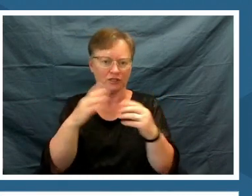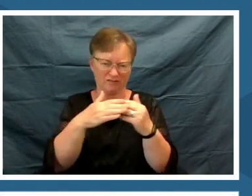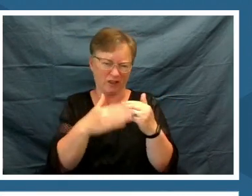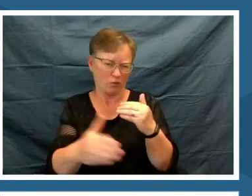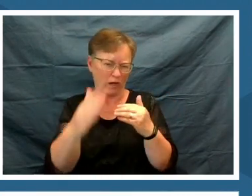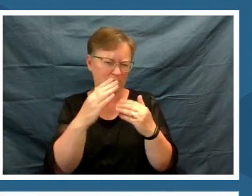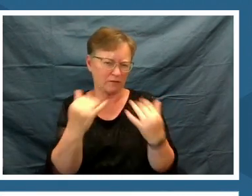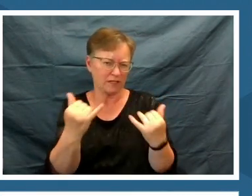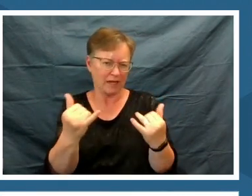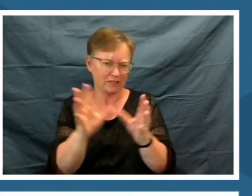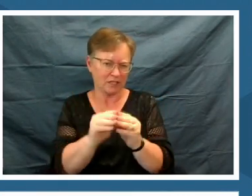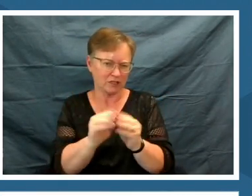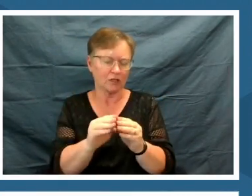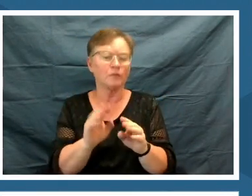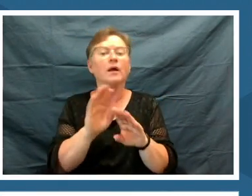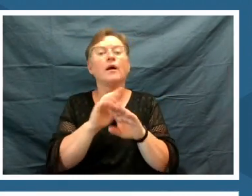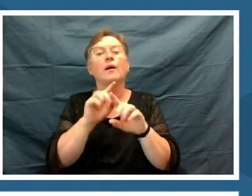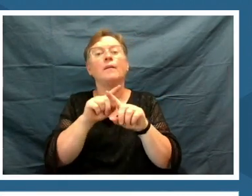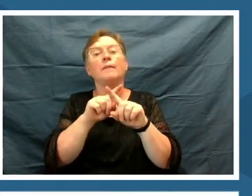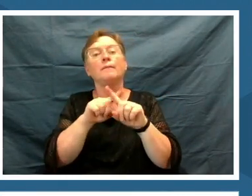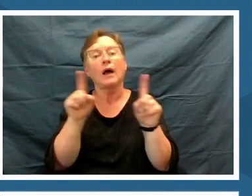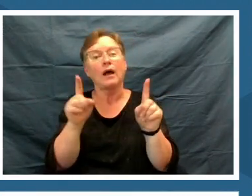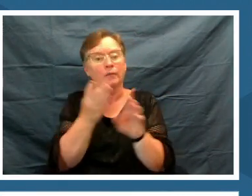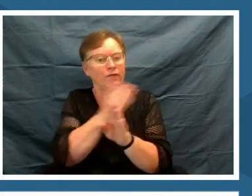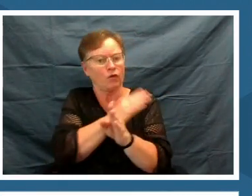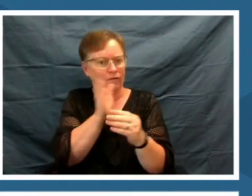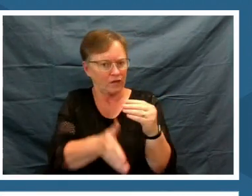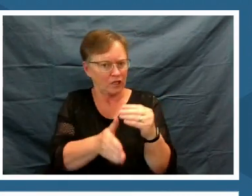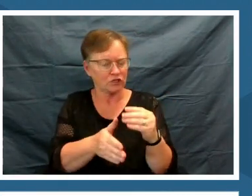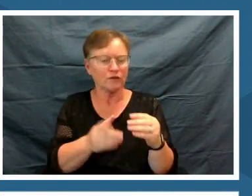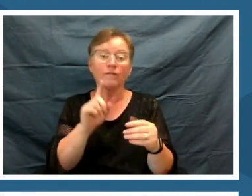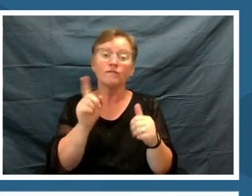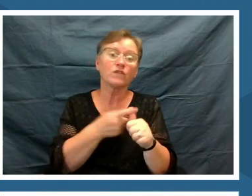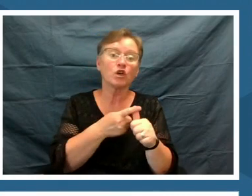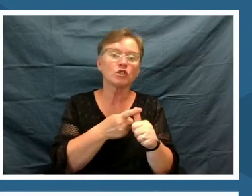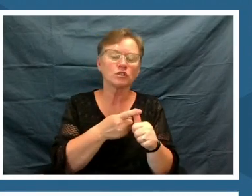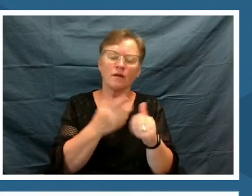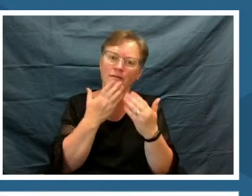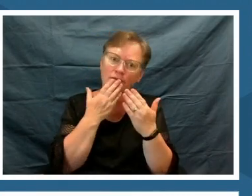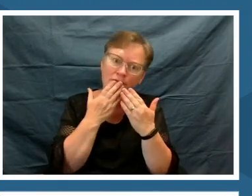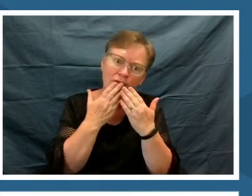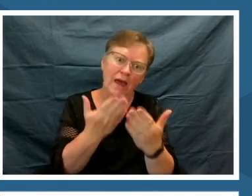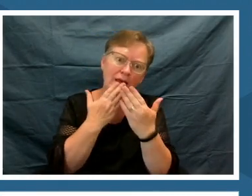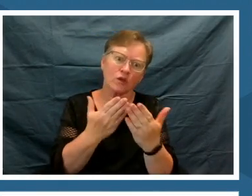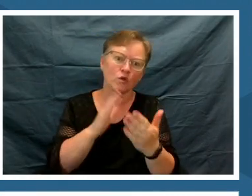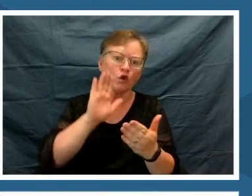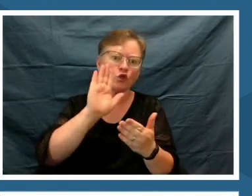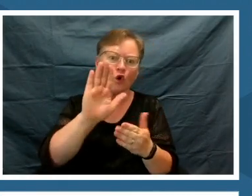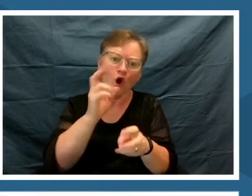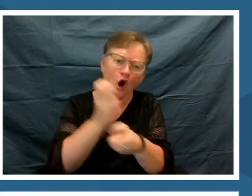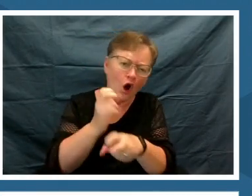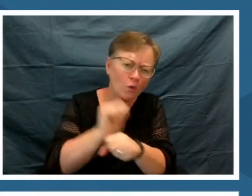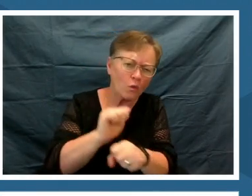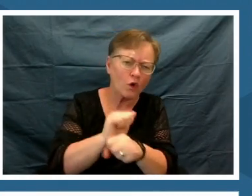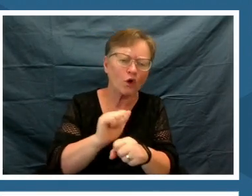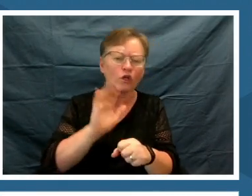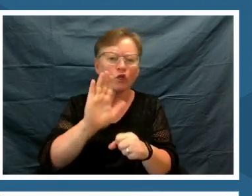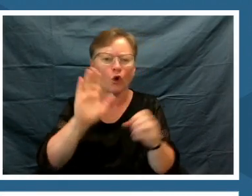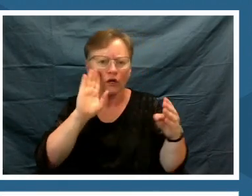say two things one thank you so much for your hard work and dedication to your communities your